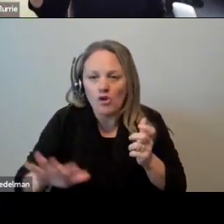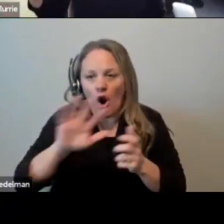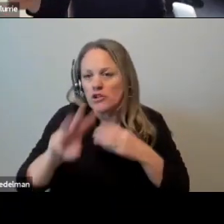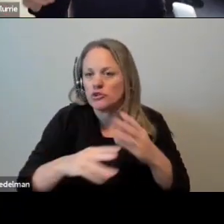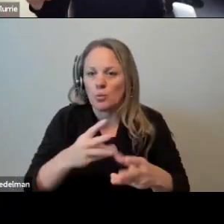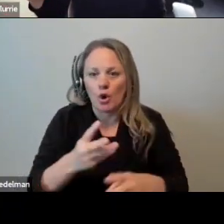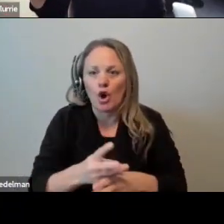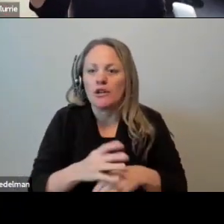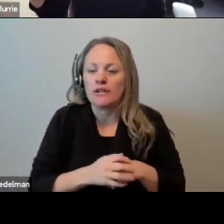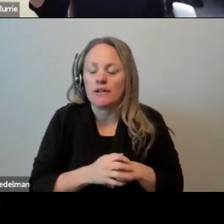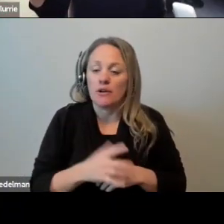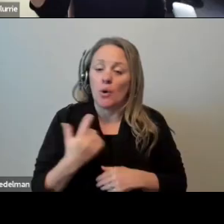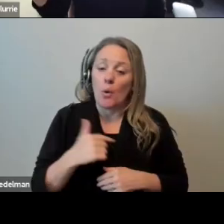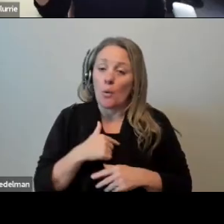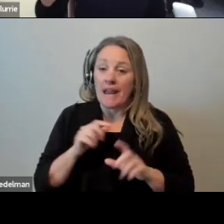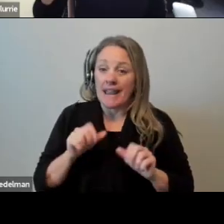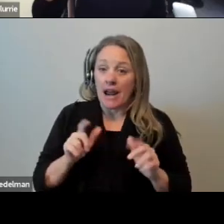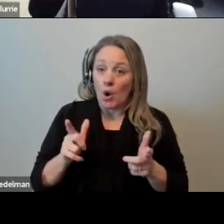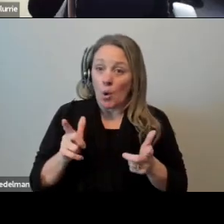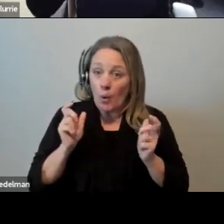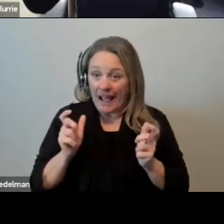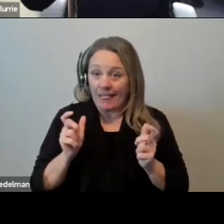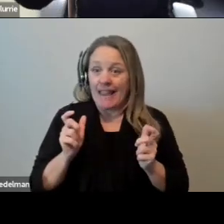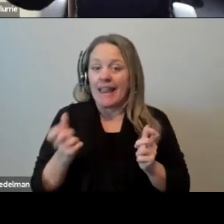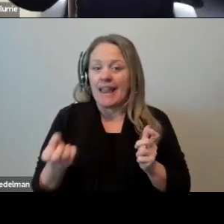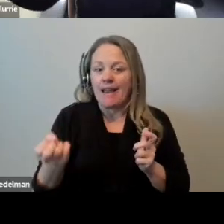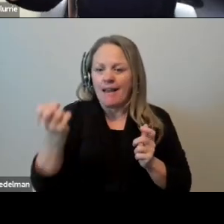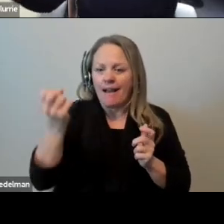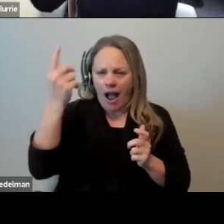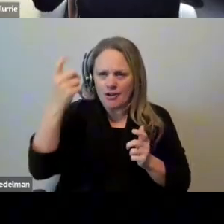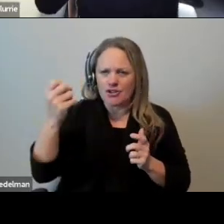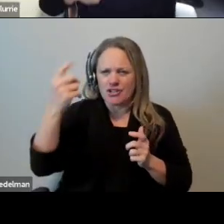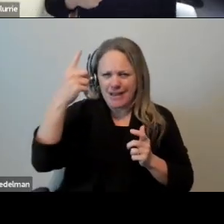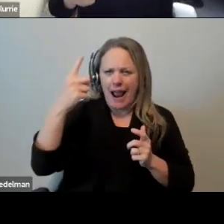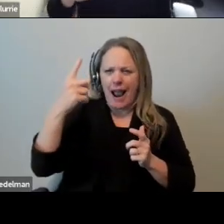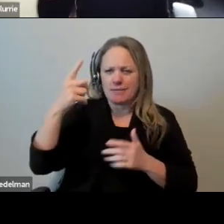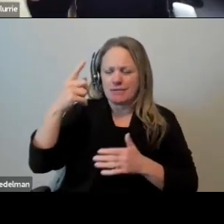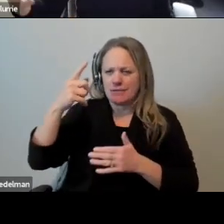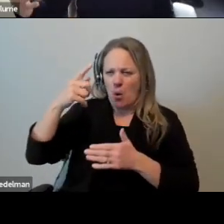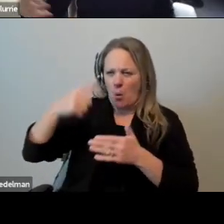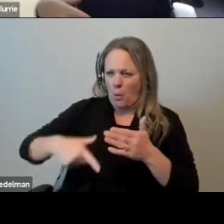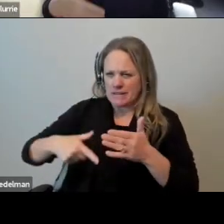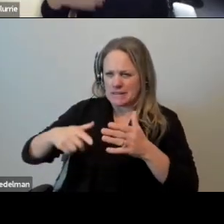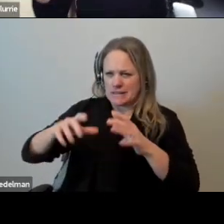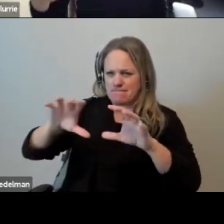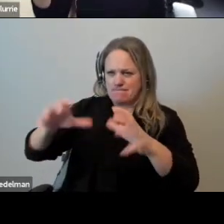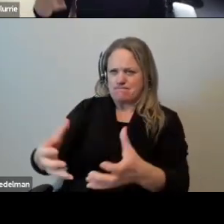to very quickly understand what is the scope of those for my products. For my 6,000 products, which